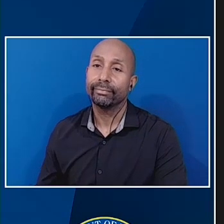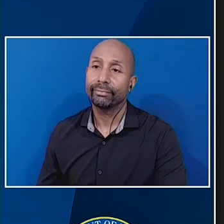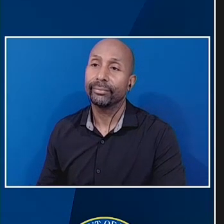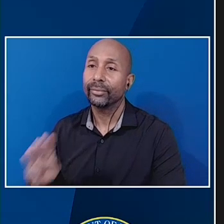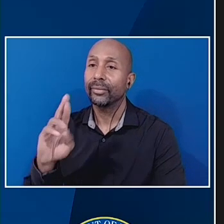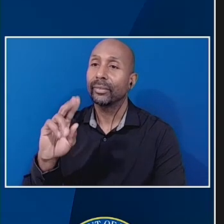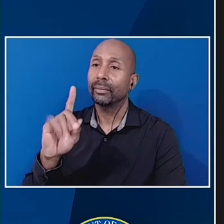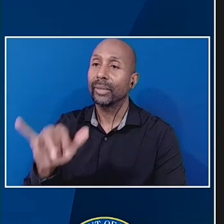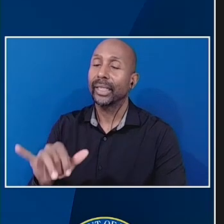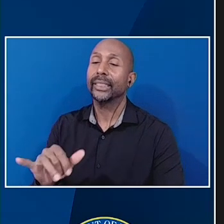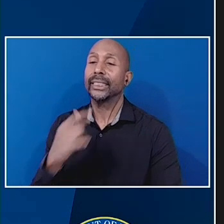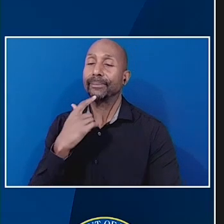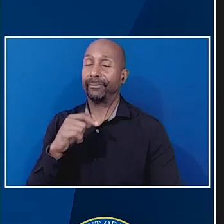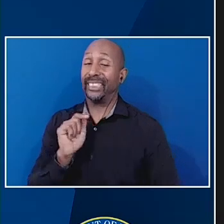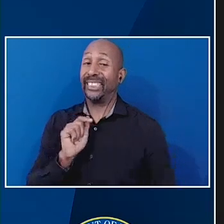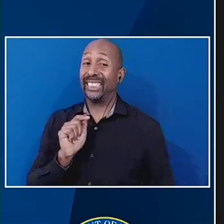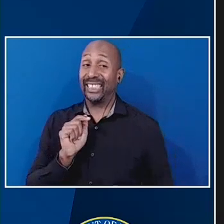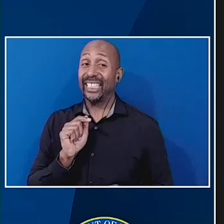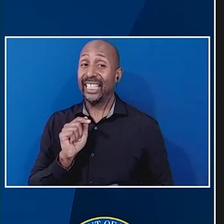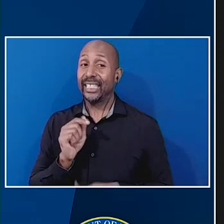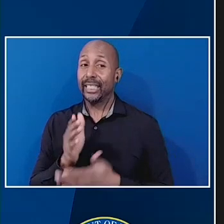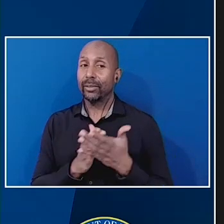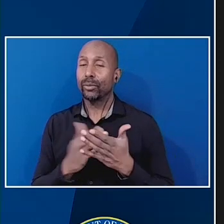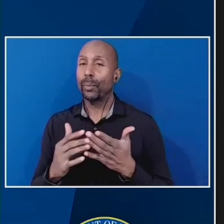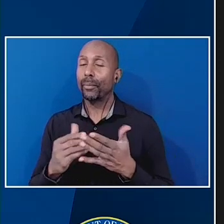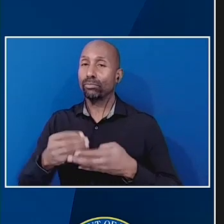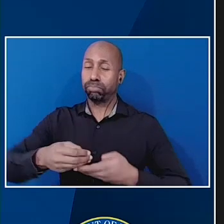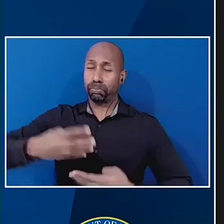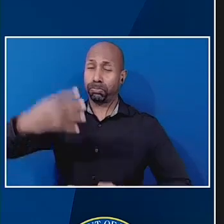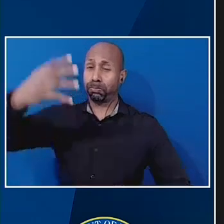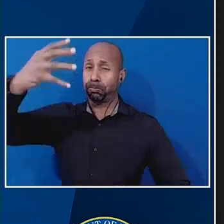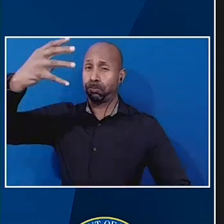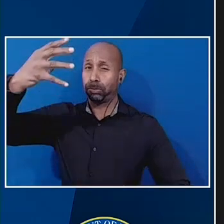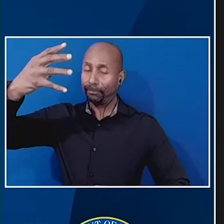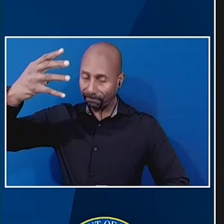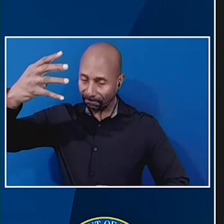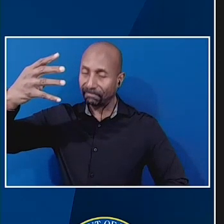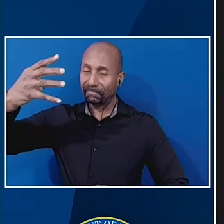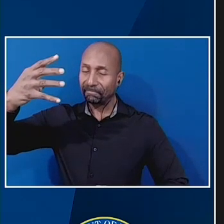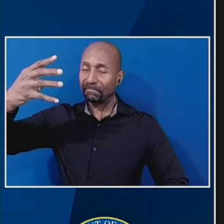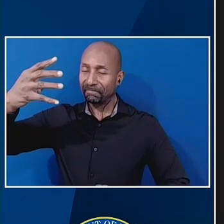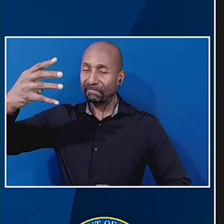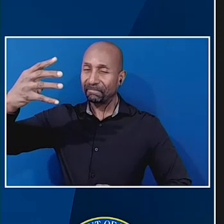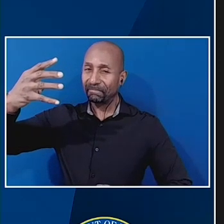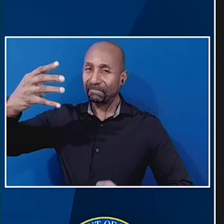that covers quite a pretty large diversity of topics.